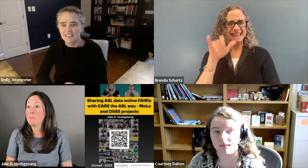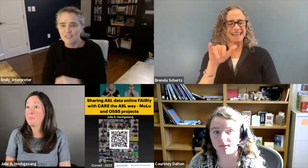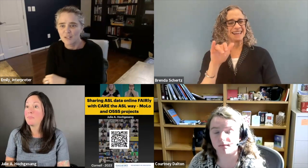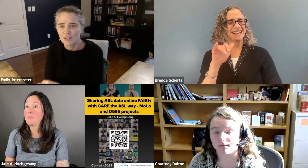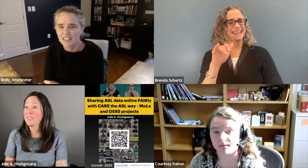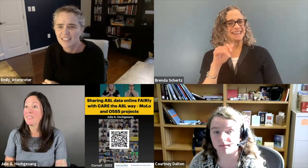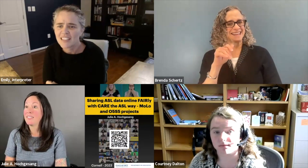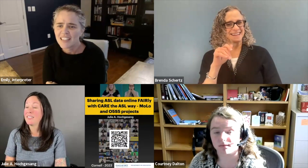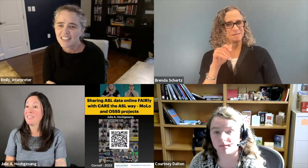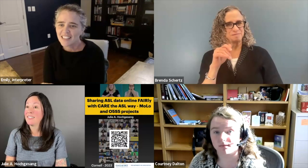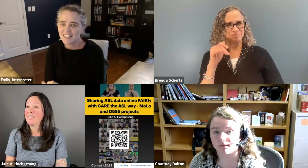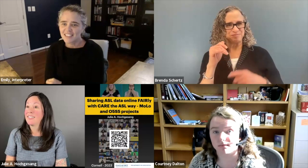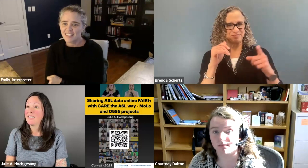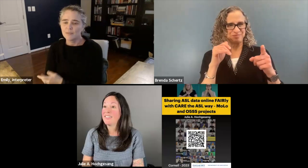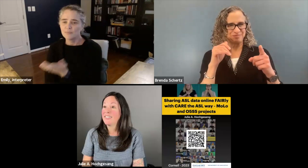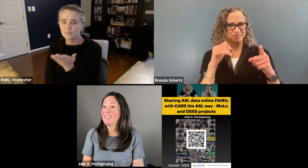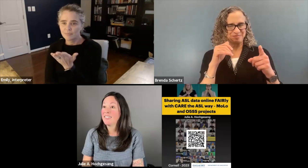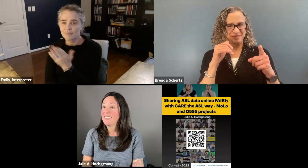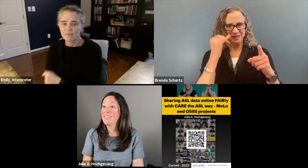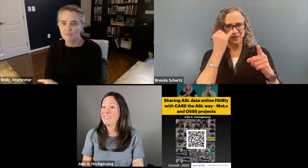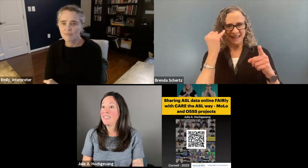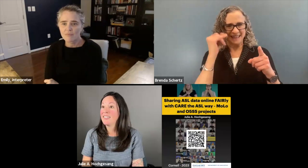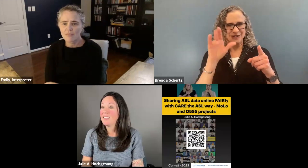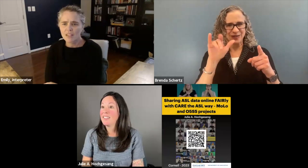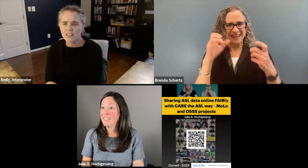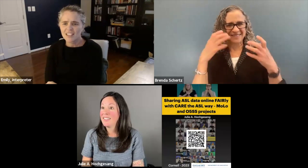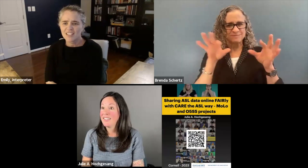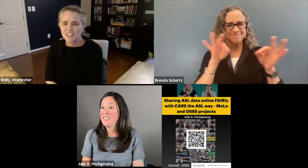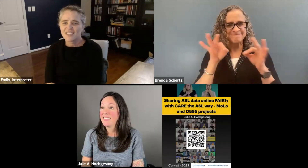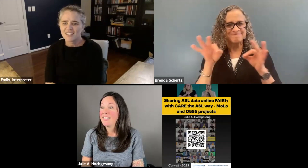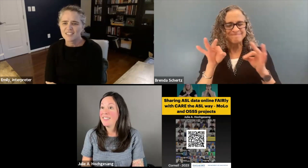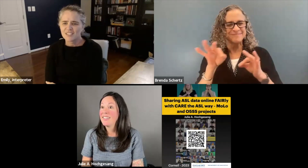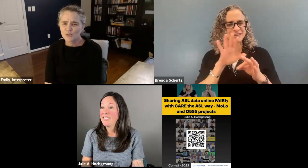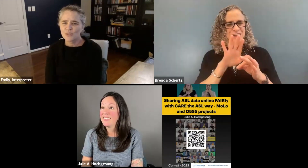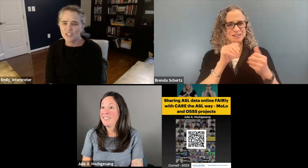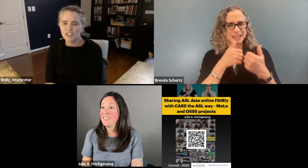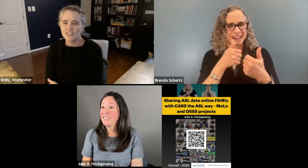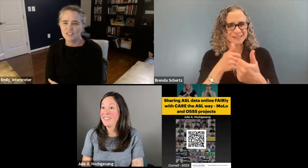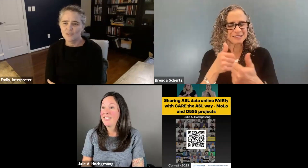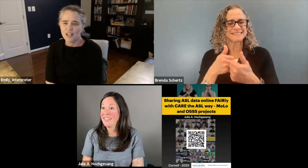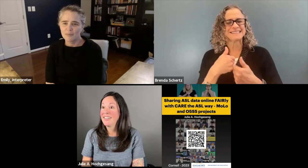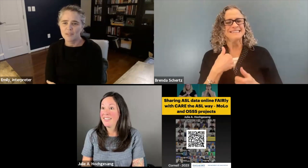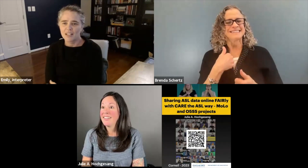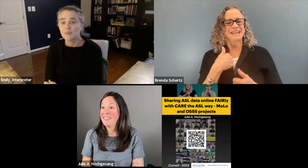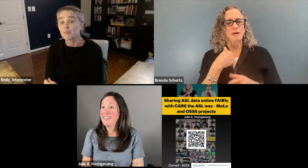follow on yes Julie just described some